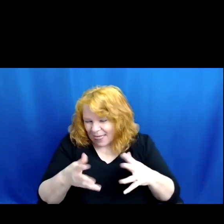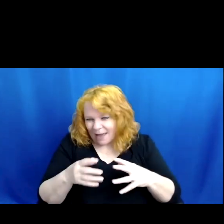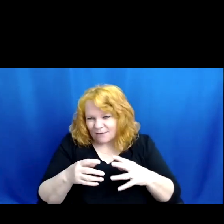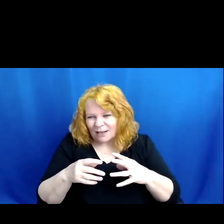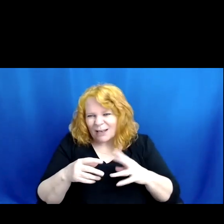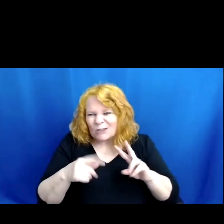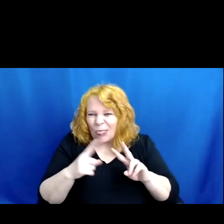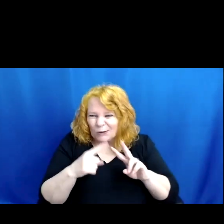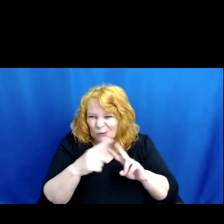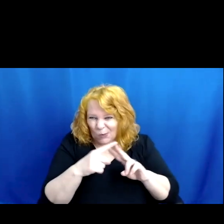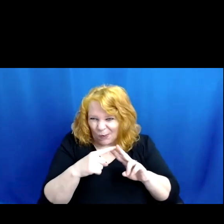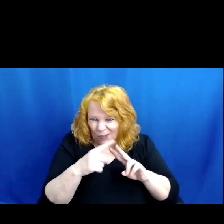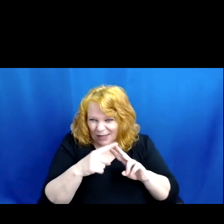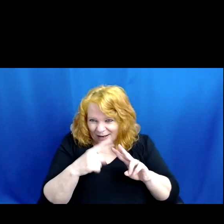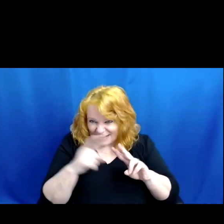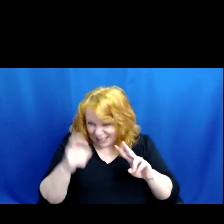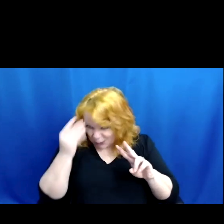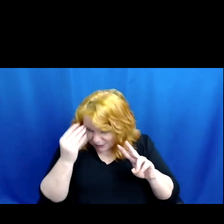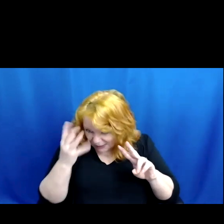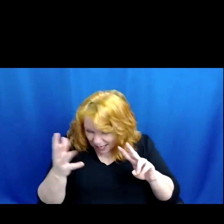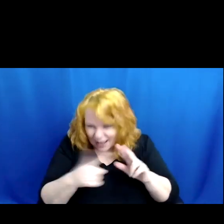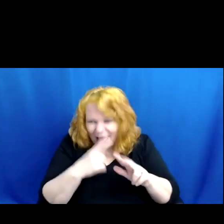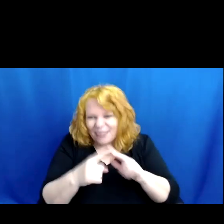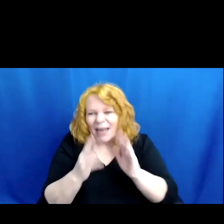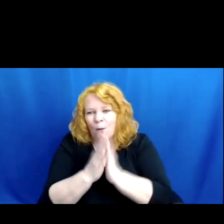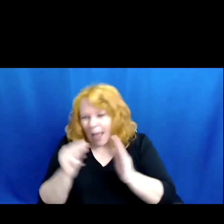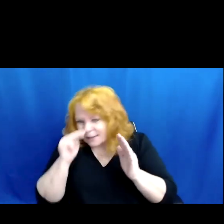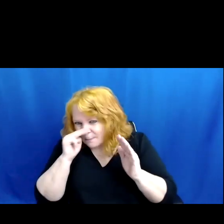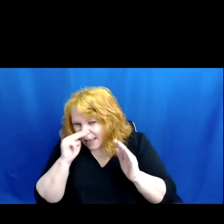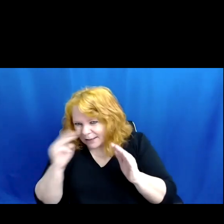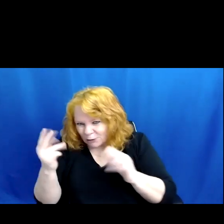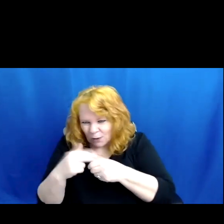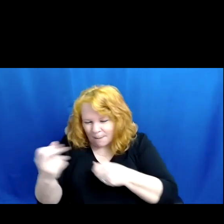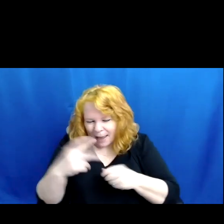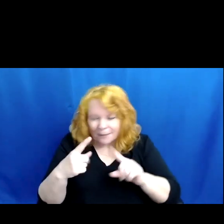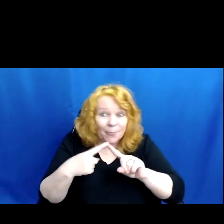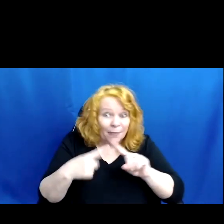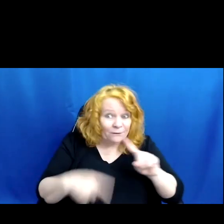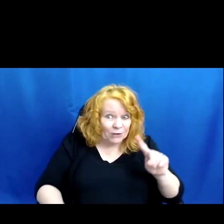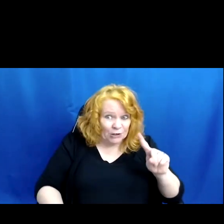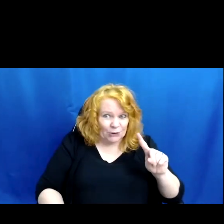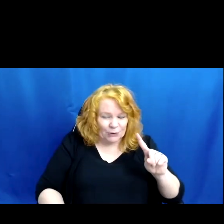There are two more things to say and then I am going to ask Megan to come back. The first one is the Facebook group.